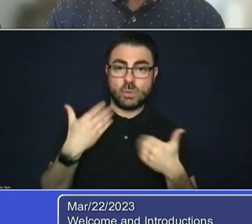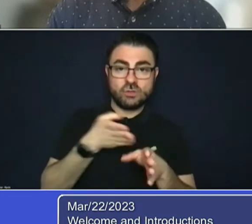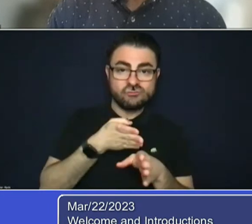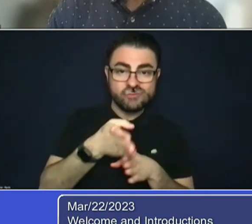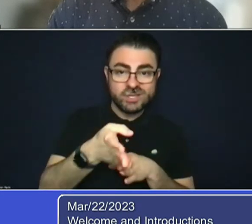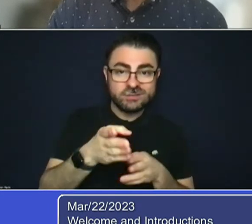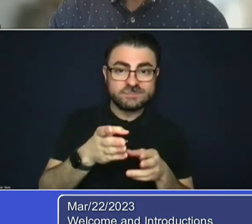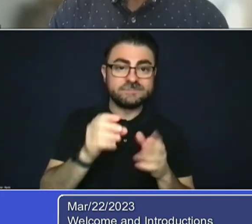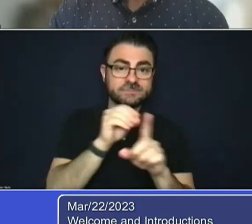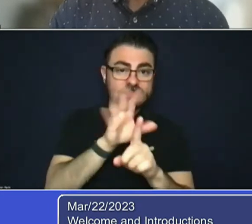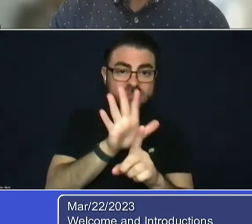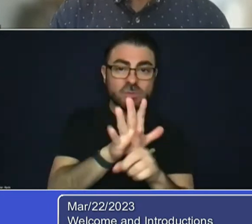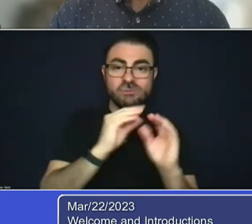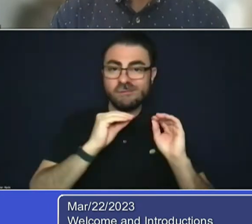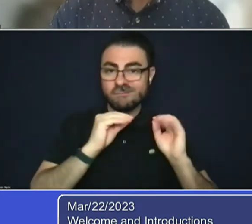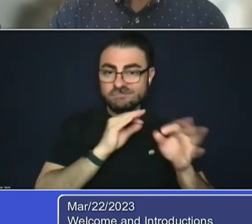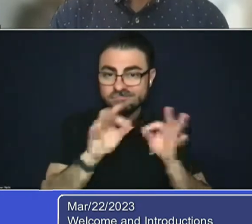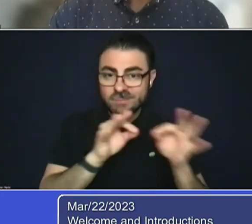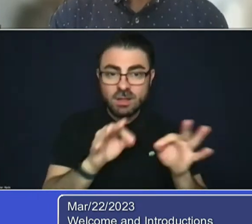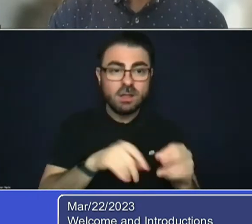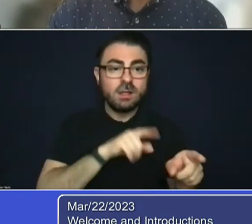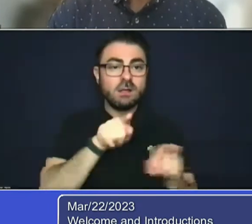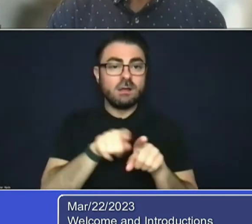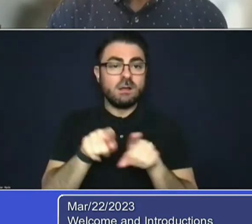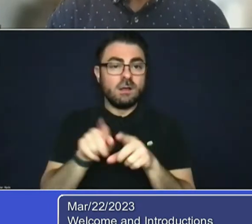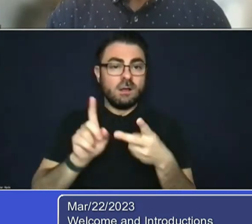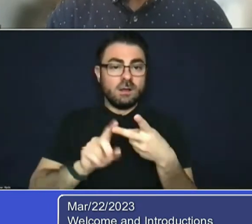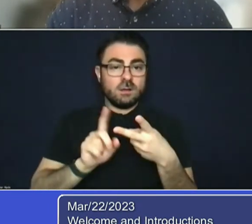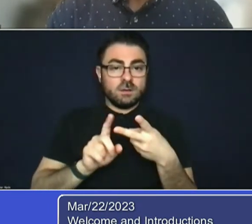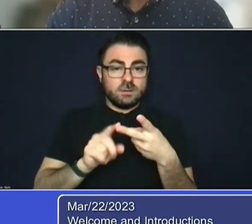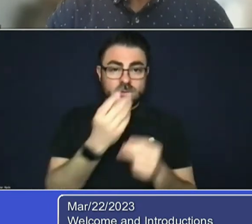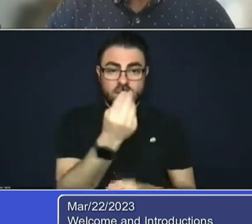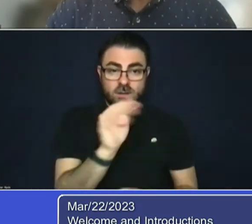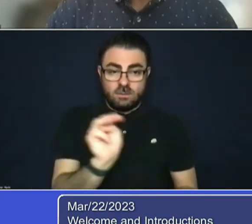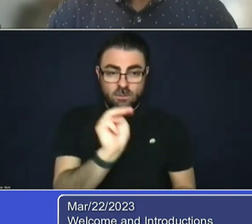MILLION ALLOCATION FOR OUR